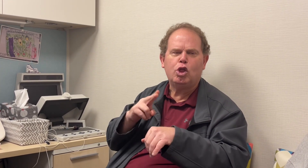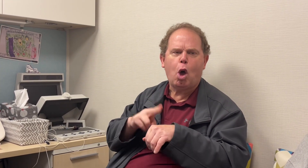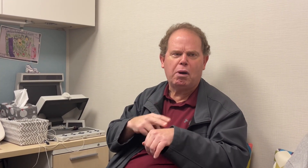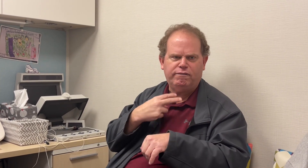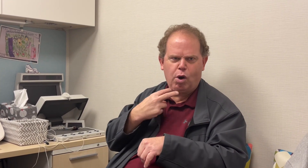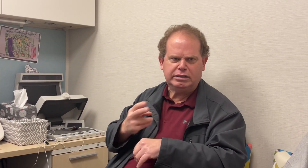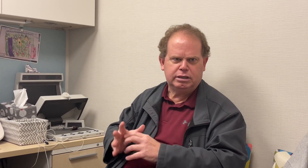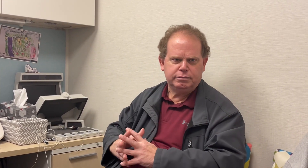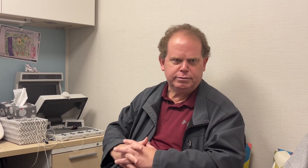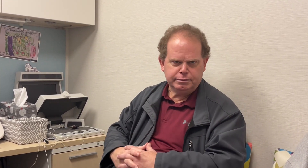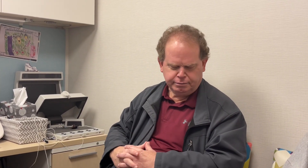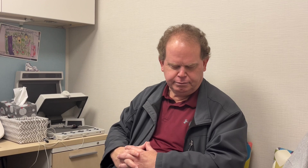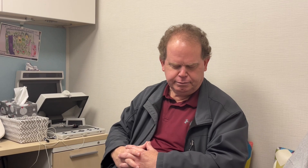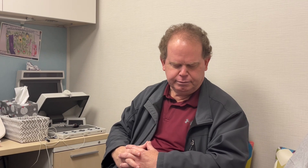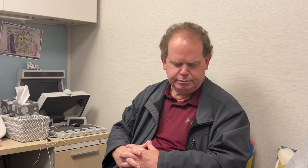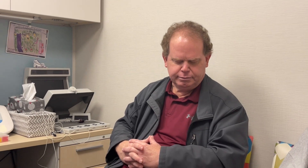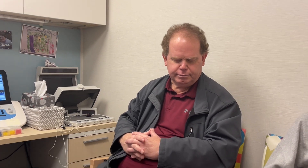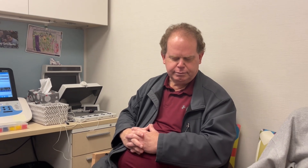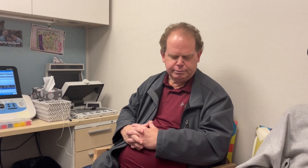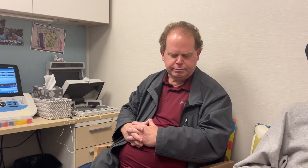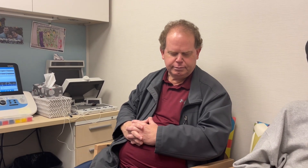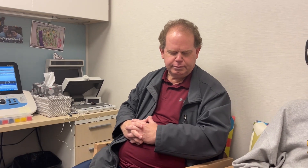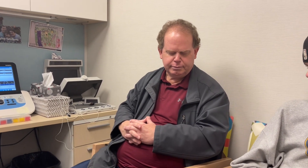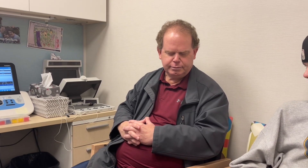normal voice that is my normal